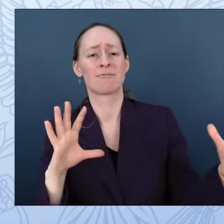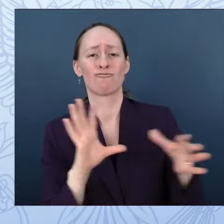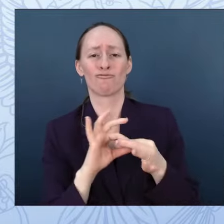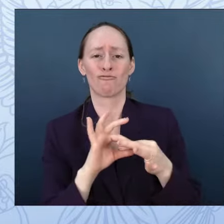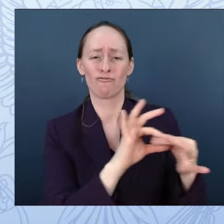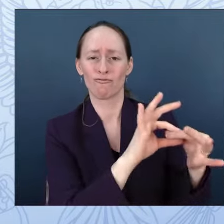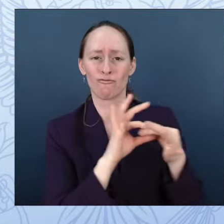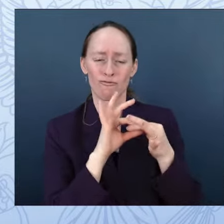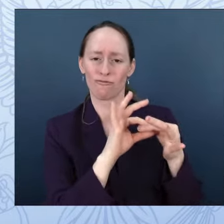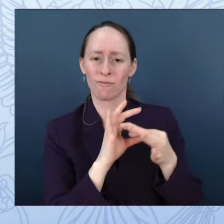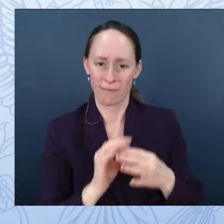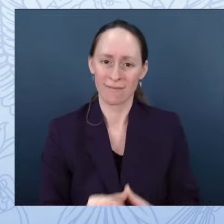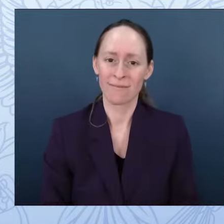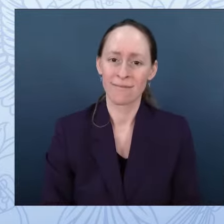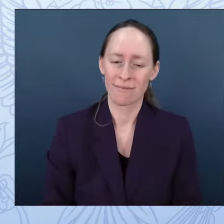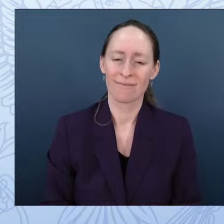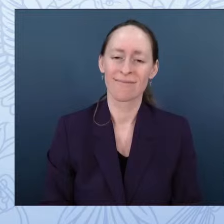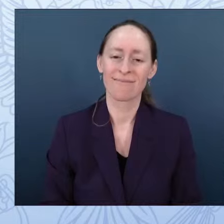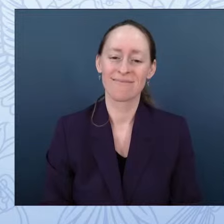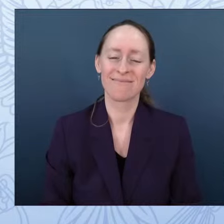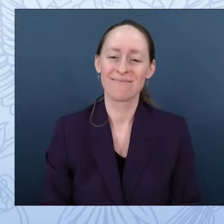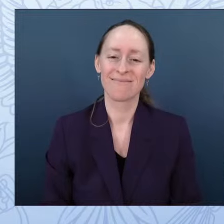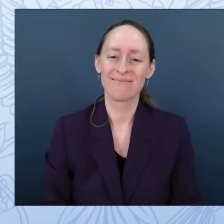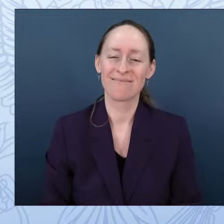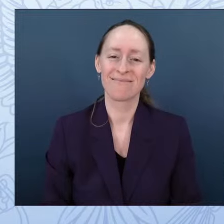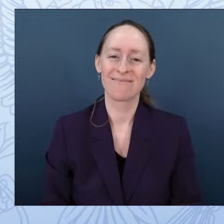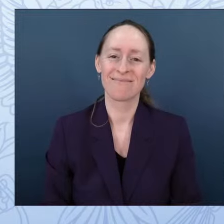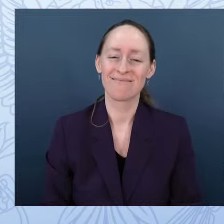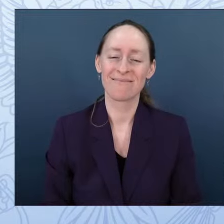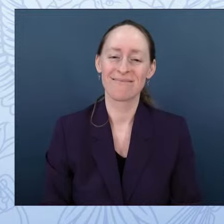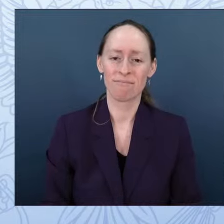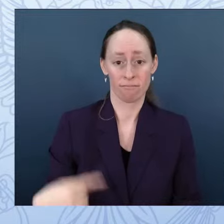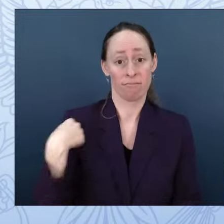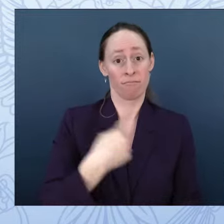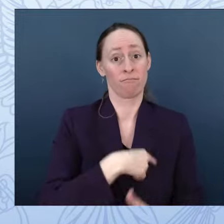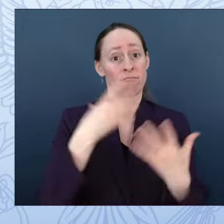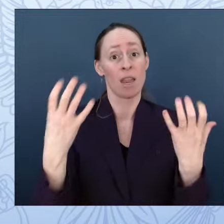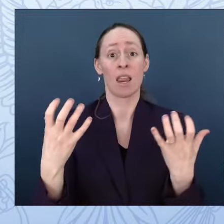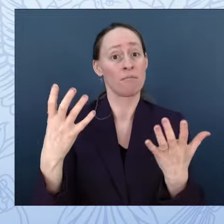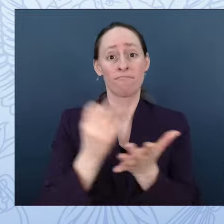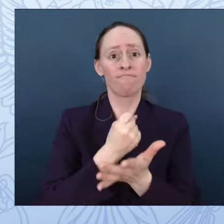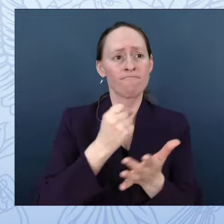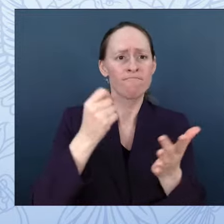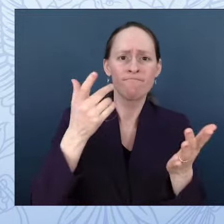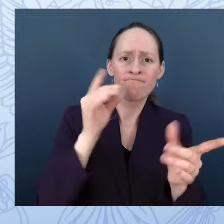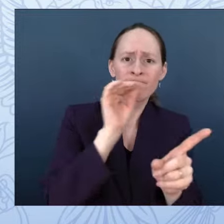about this initiative with our providers and with the clinicians that serve our members facing cancer.